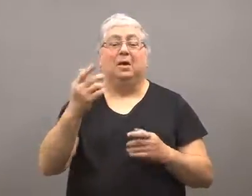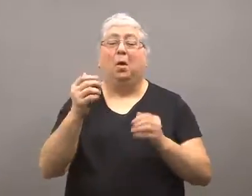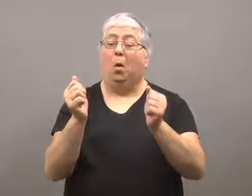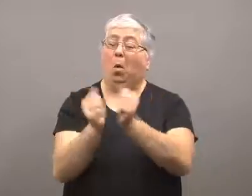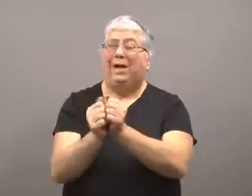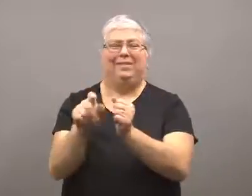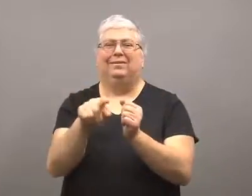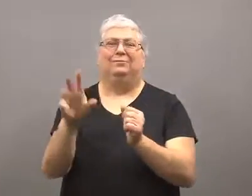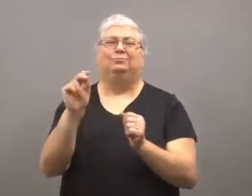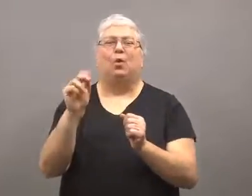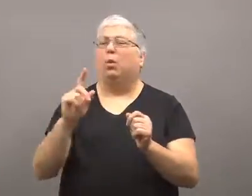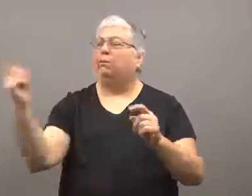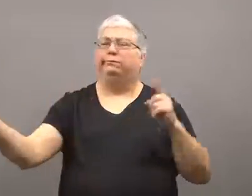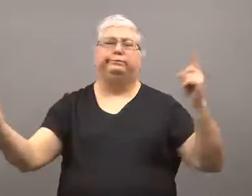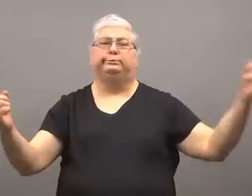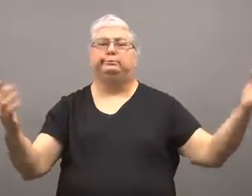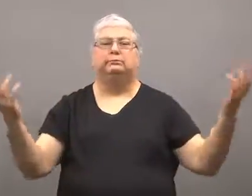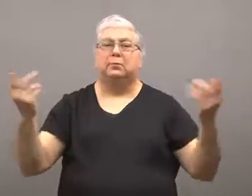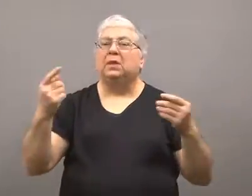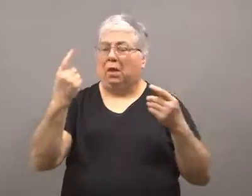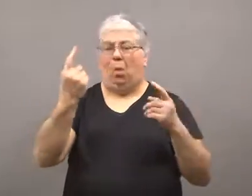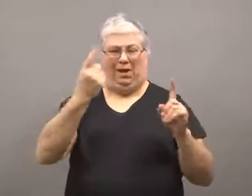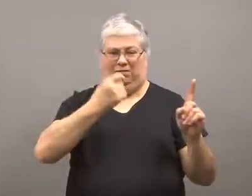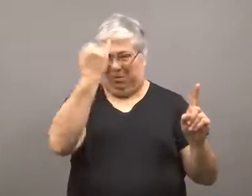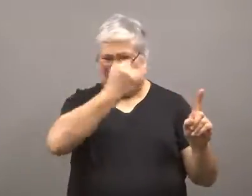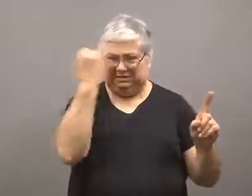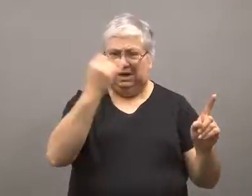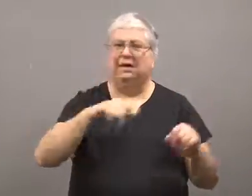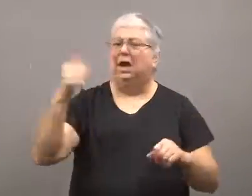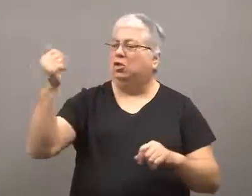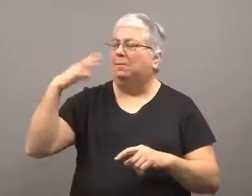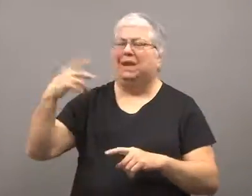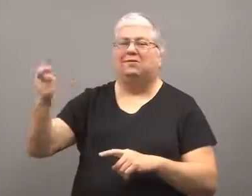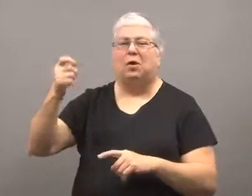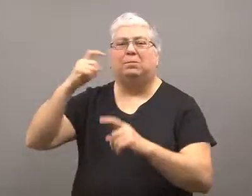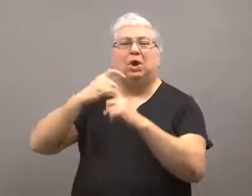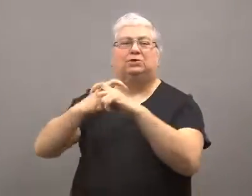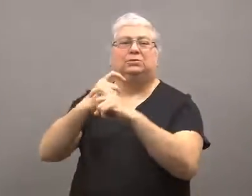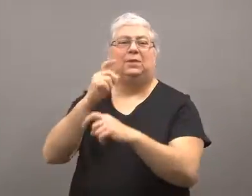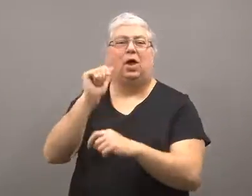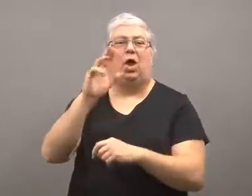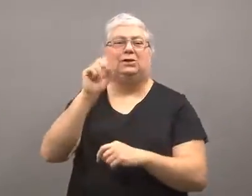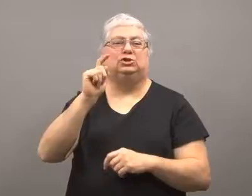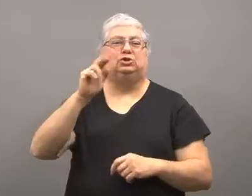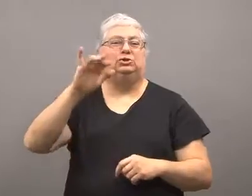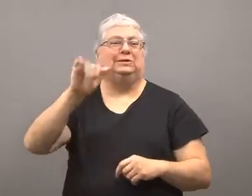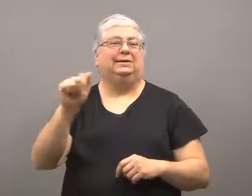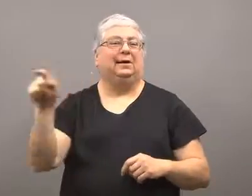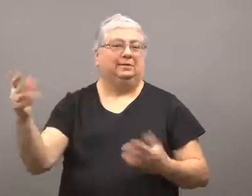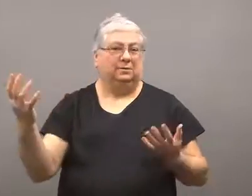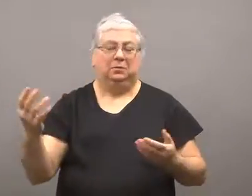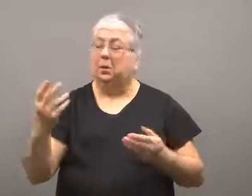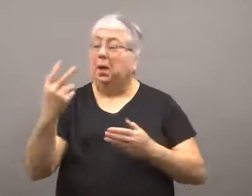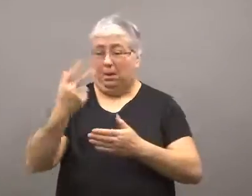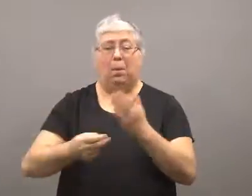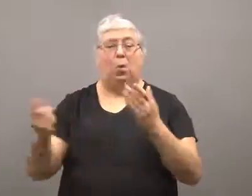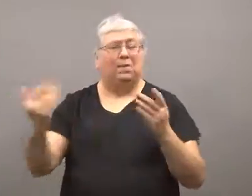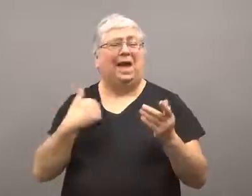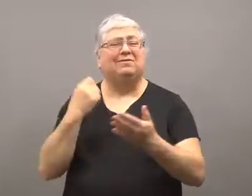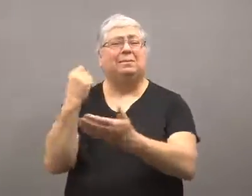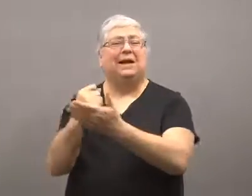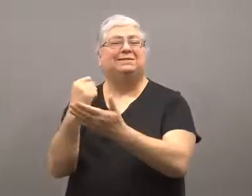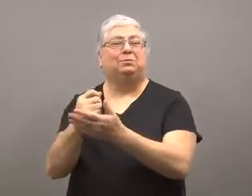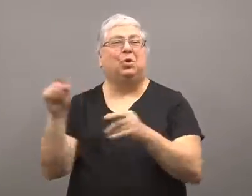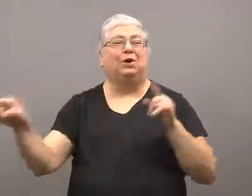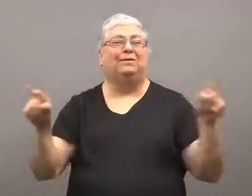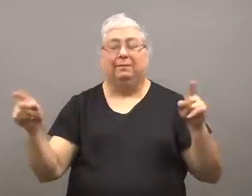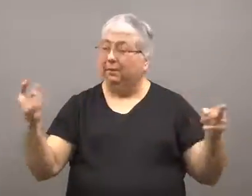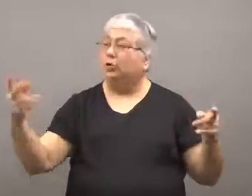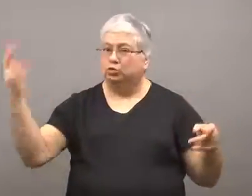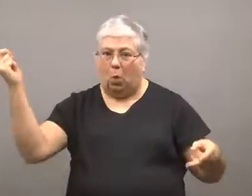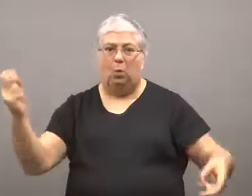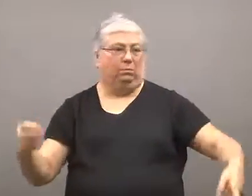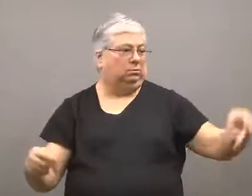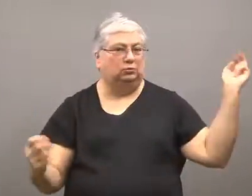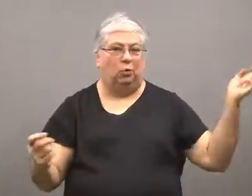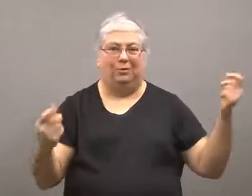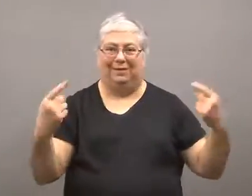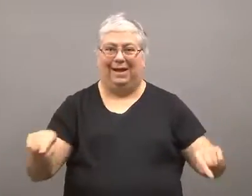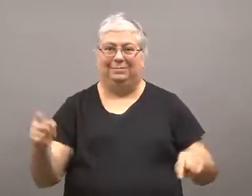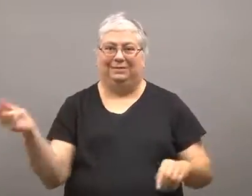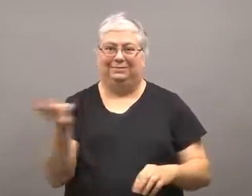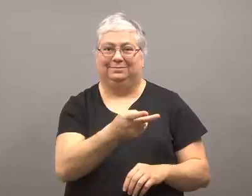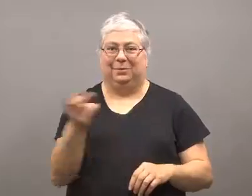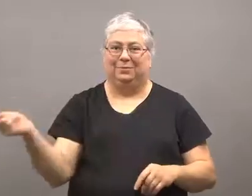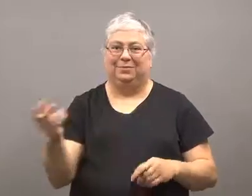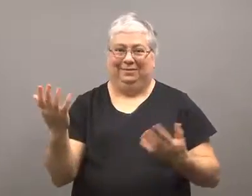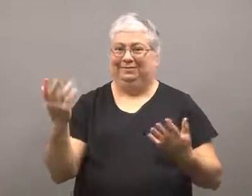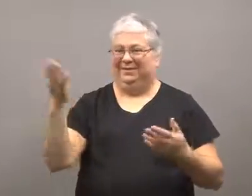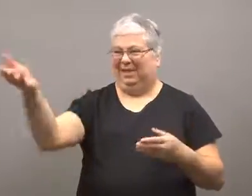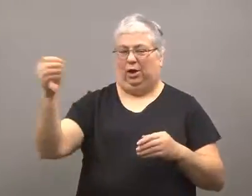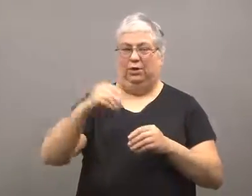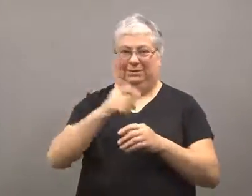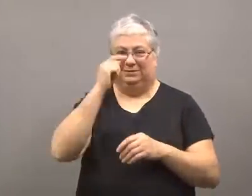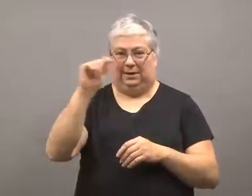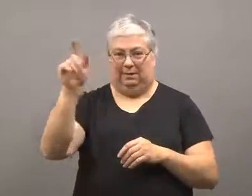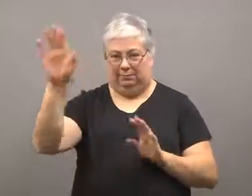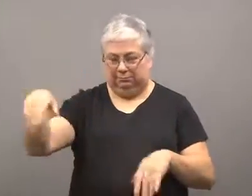They weren't together, one was from Italy, the other from Austria.